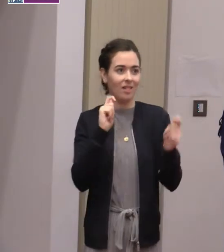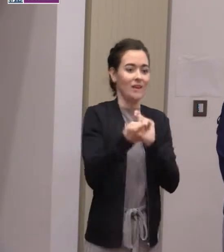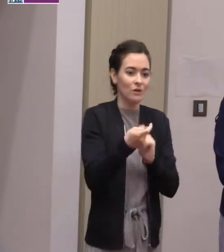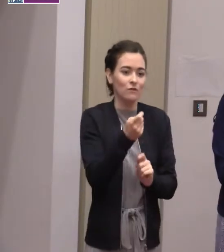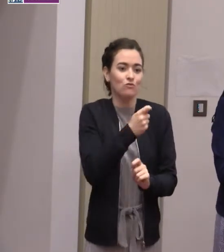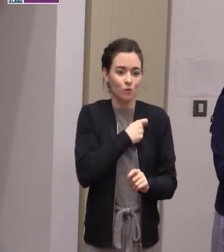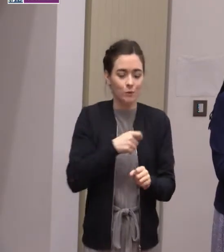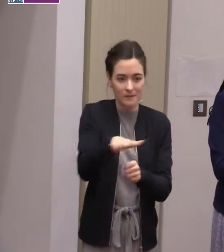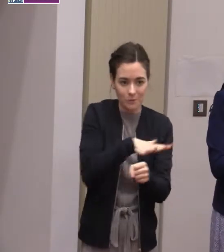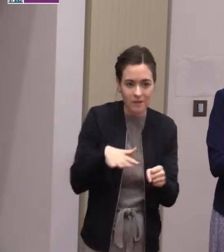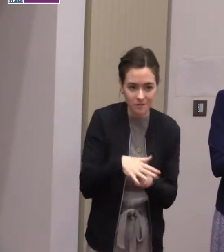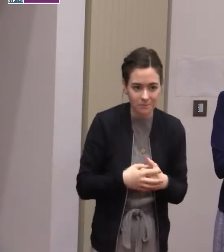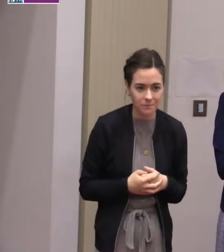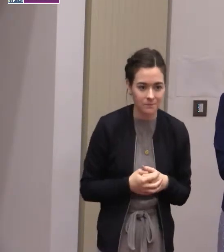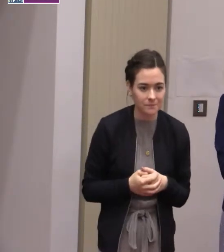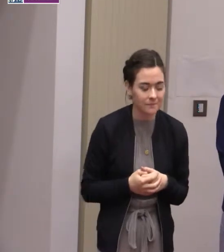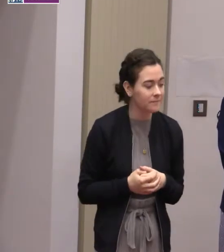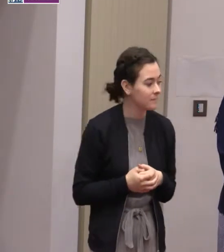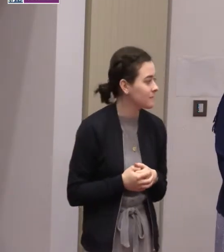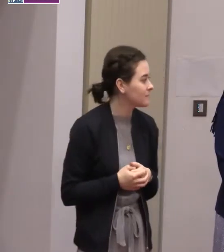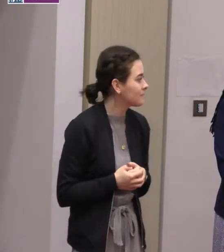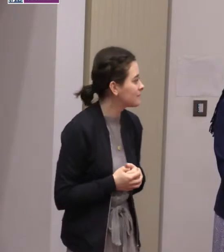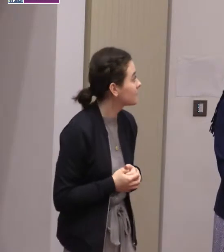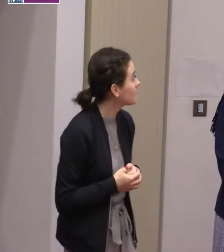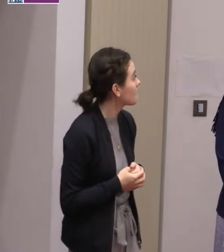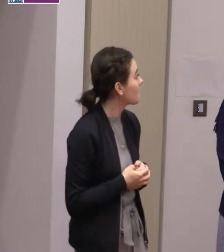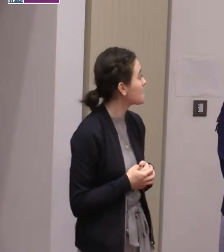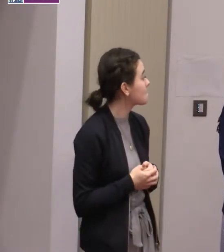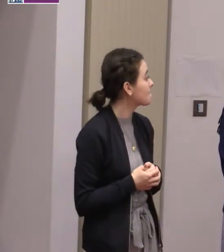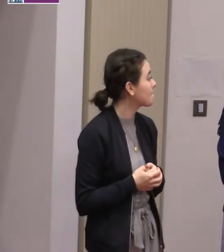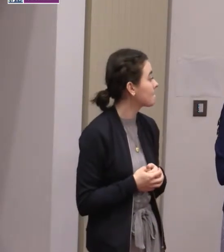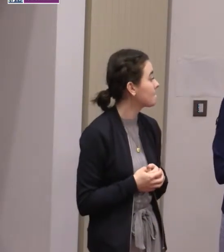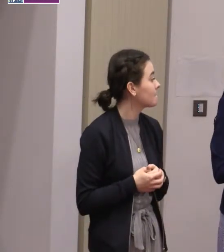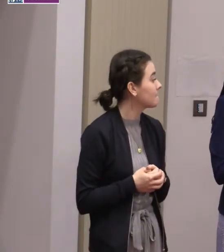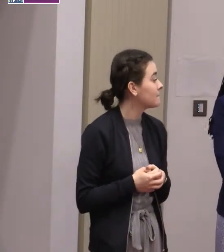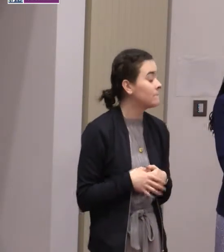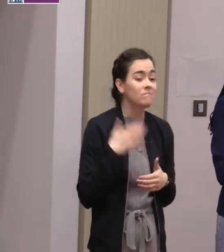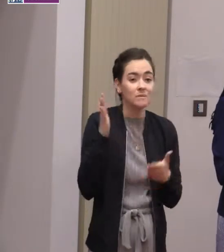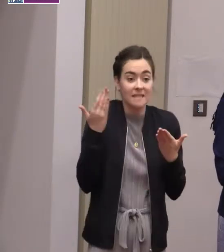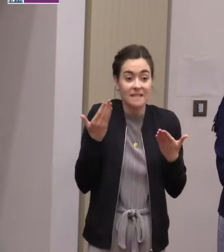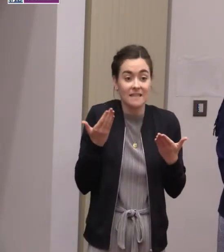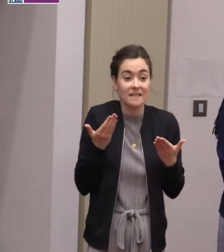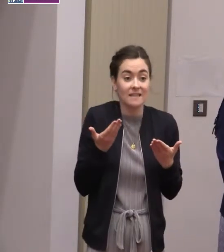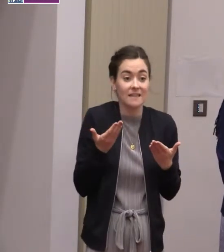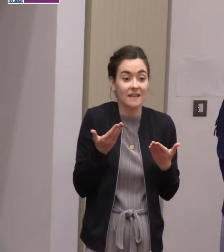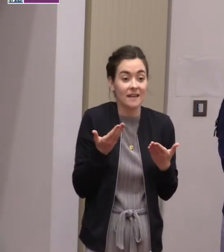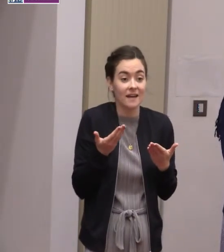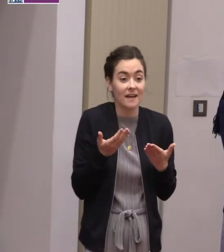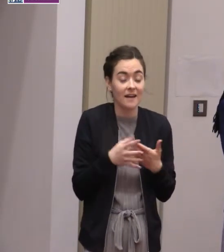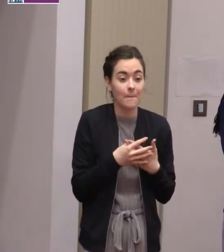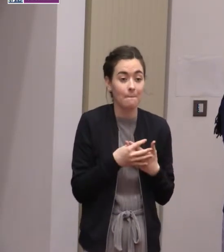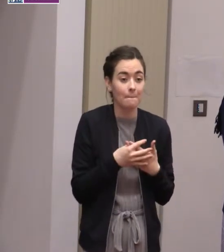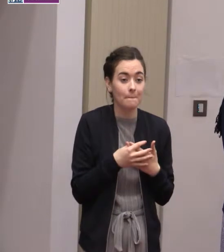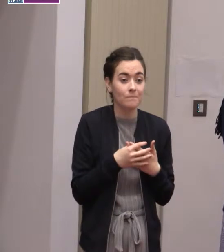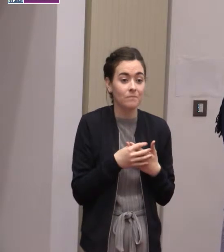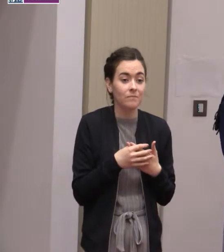I will speak now about restrictions and how family members restrict will emphasise the